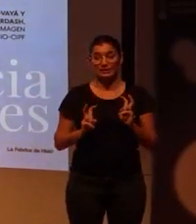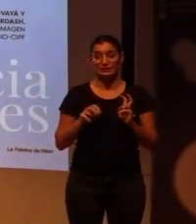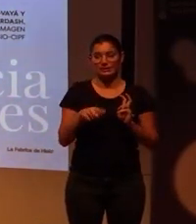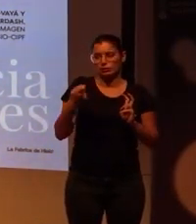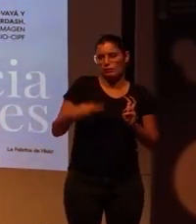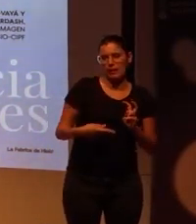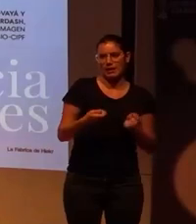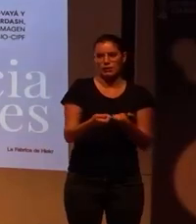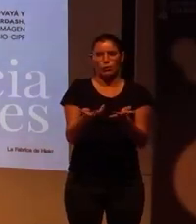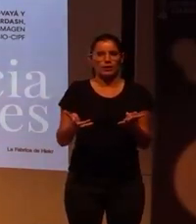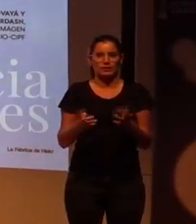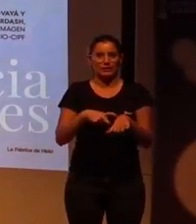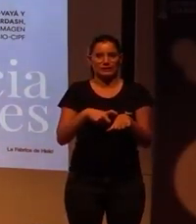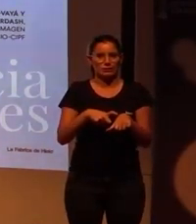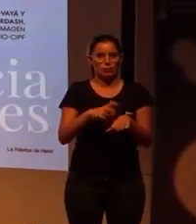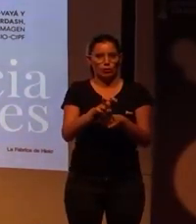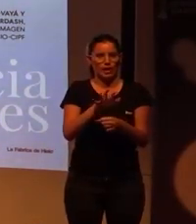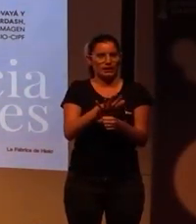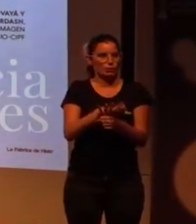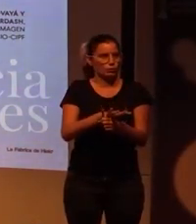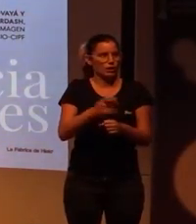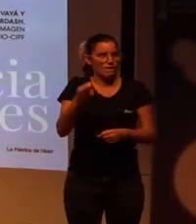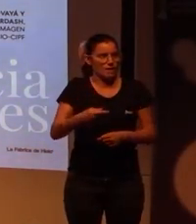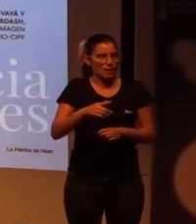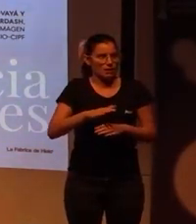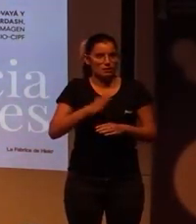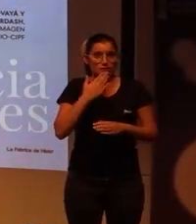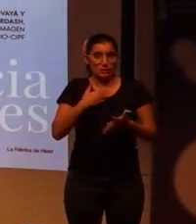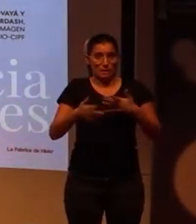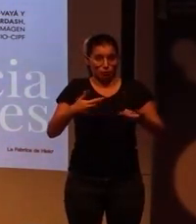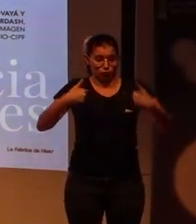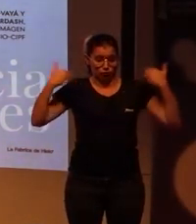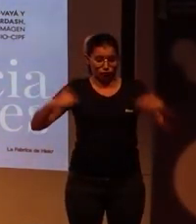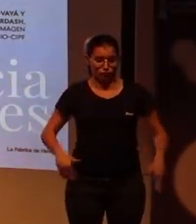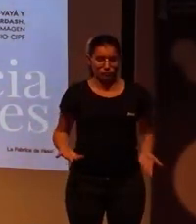that any type of urban agriculture is useful as long as you do it. That is, there are science studies,